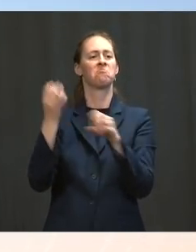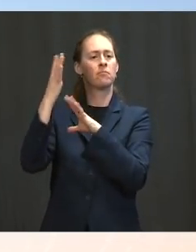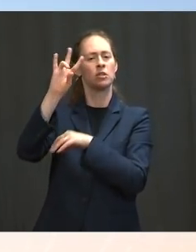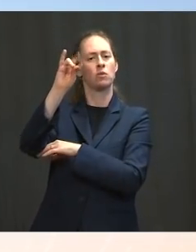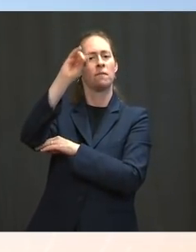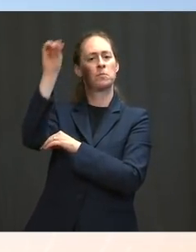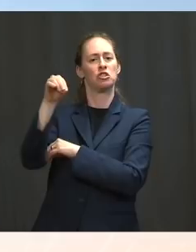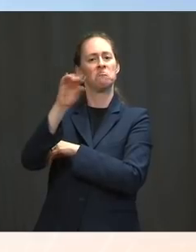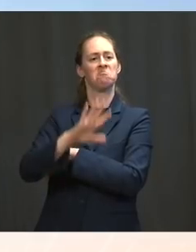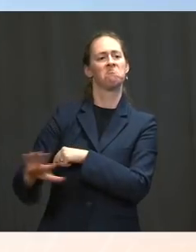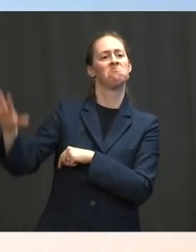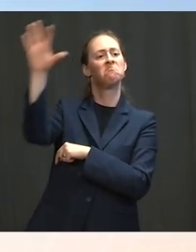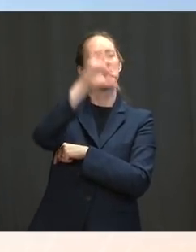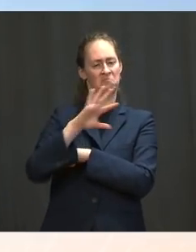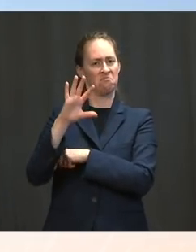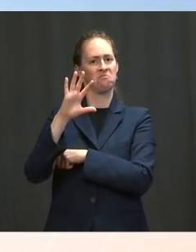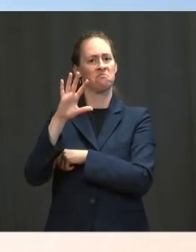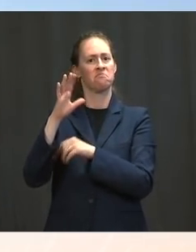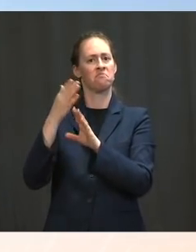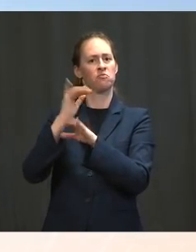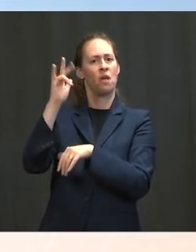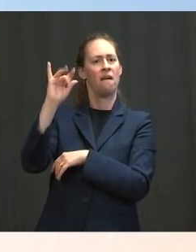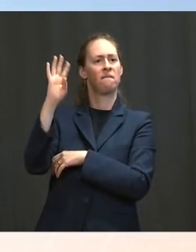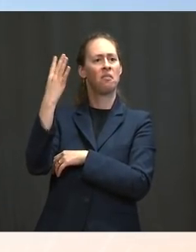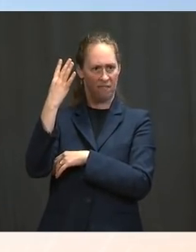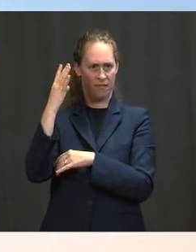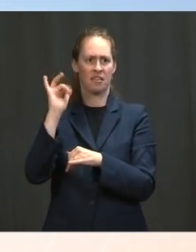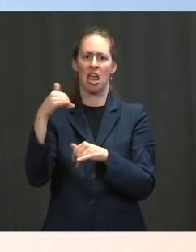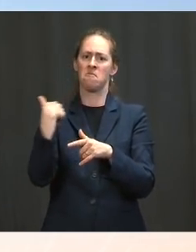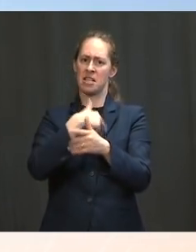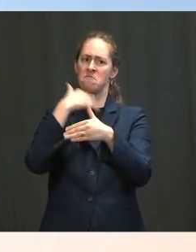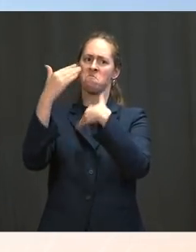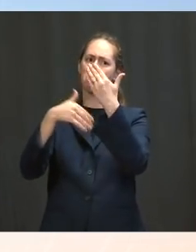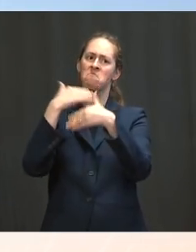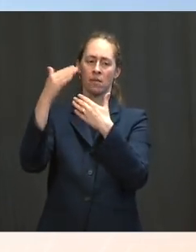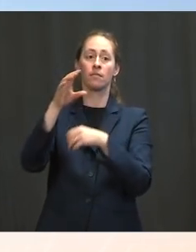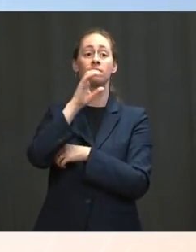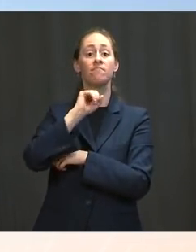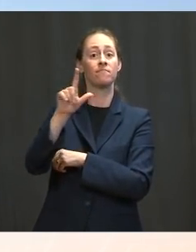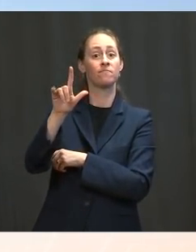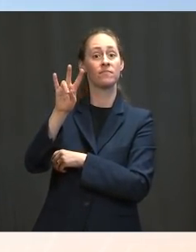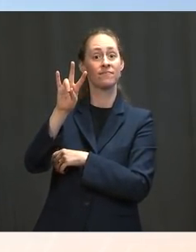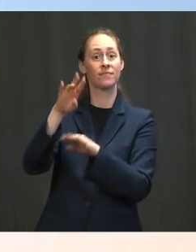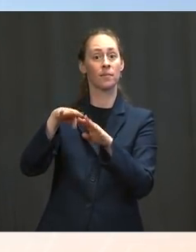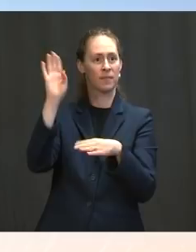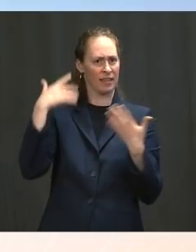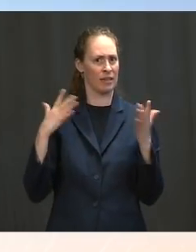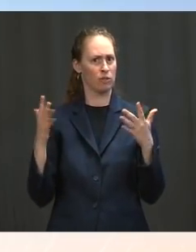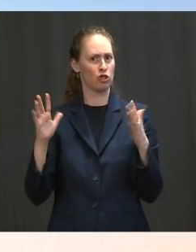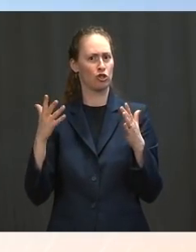We reached that goal of adults 27 and older by that date. And we're continuing to press to reach it,